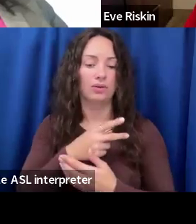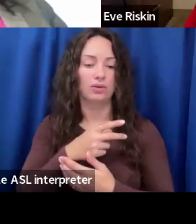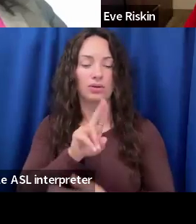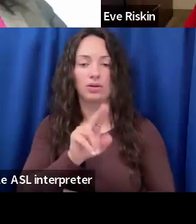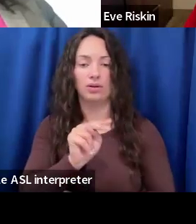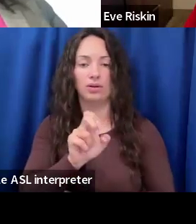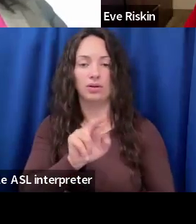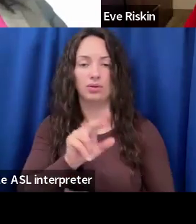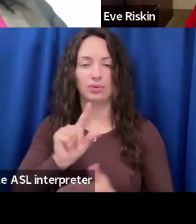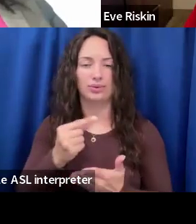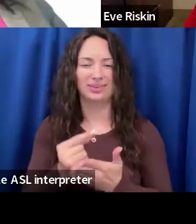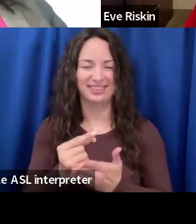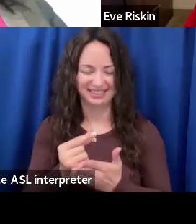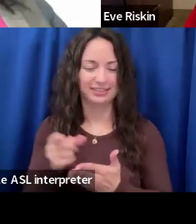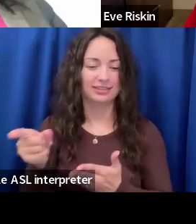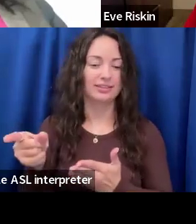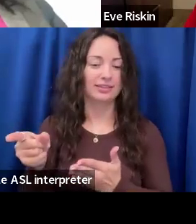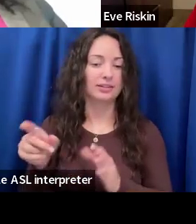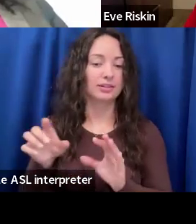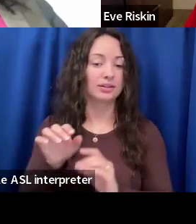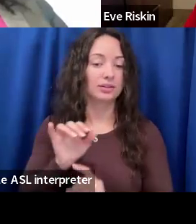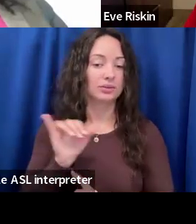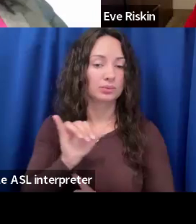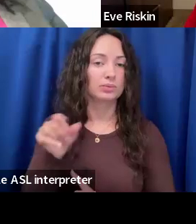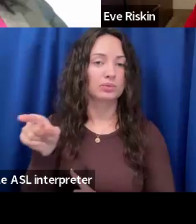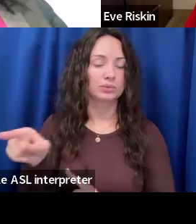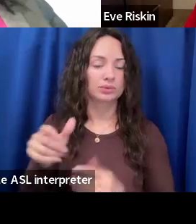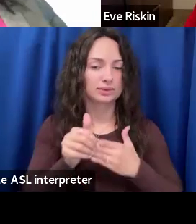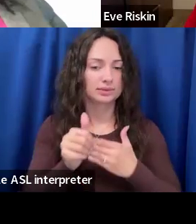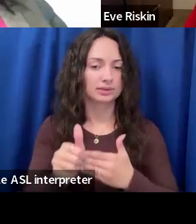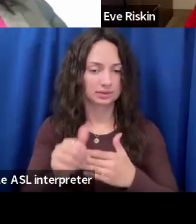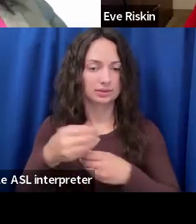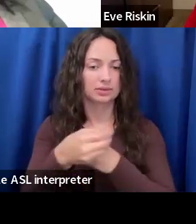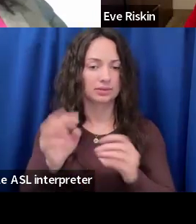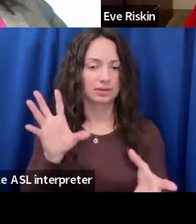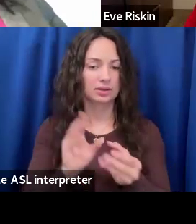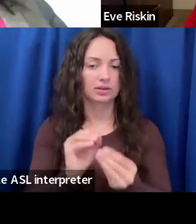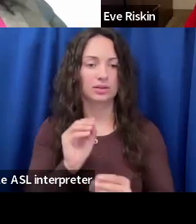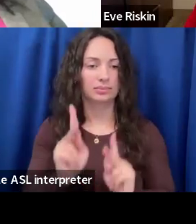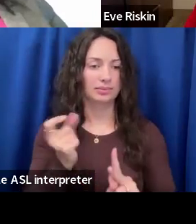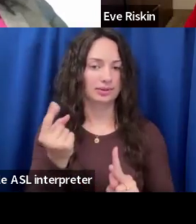engineering. She has an office of 11 people who work to provide undergraduate students